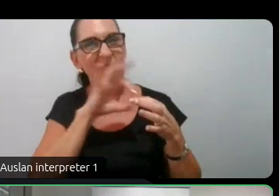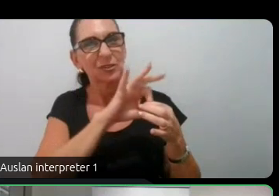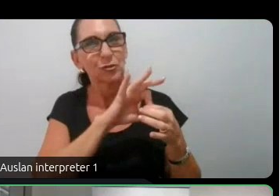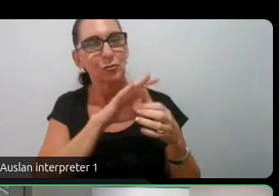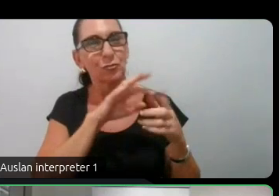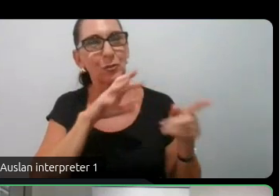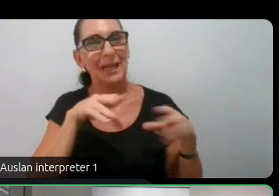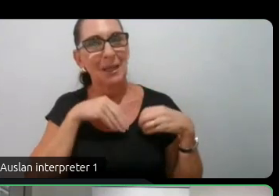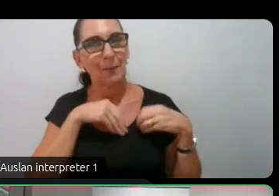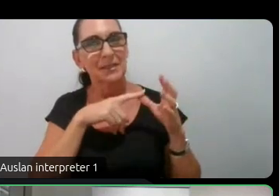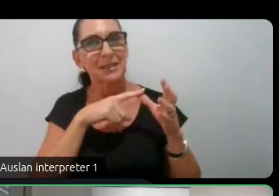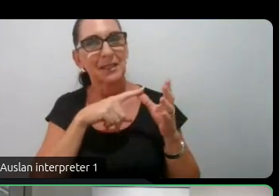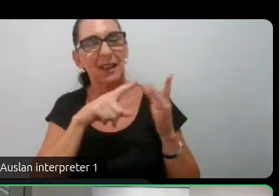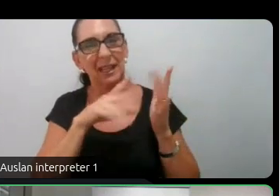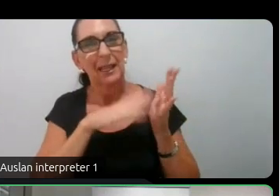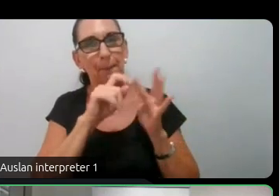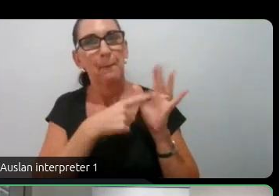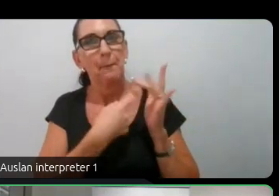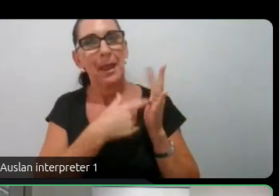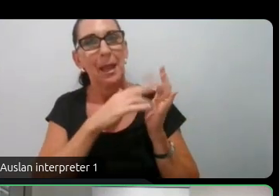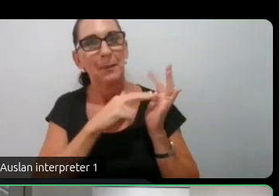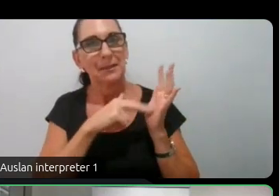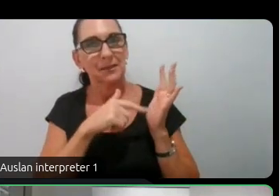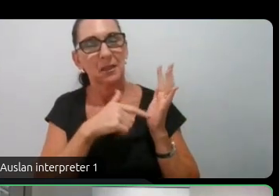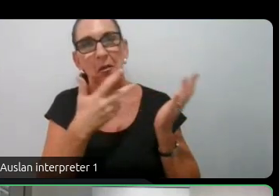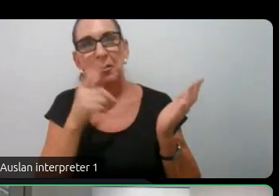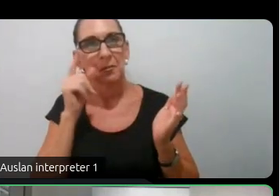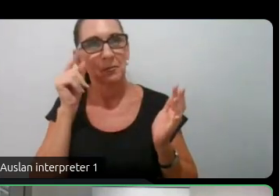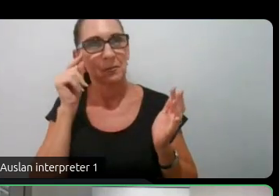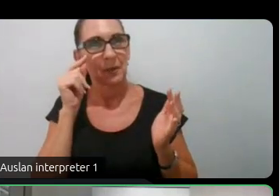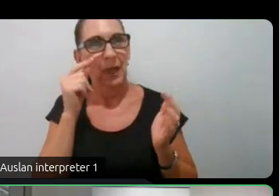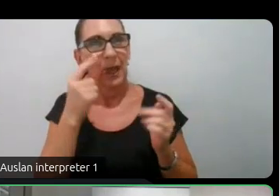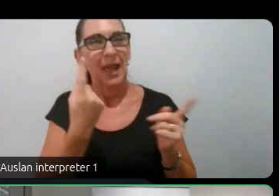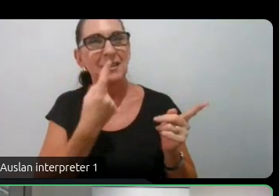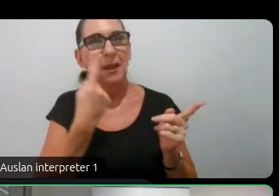for example could be uh someone gains access for physical disabilities where they're trying to get